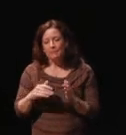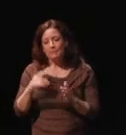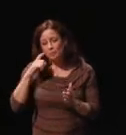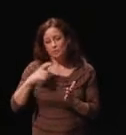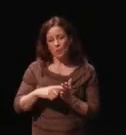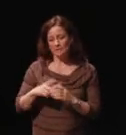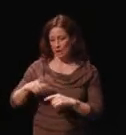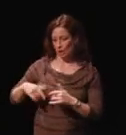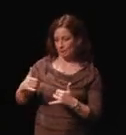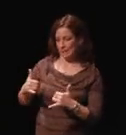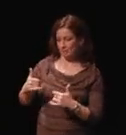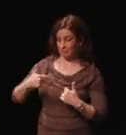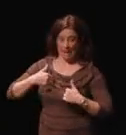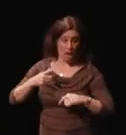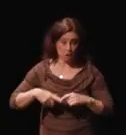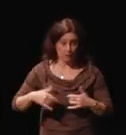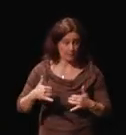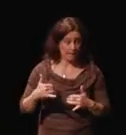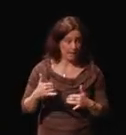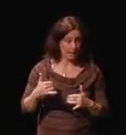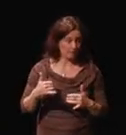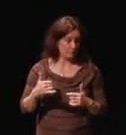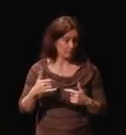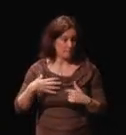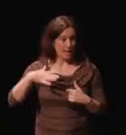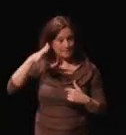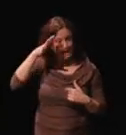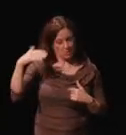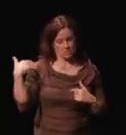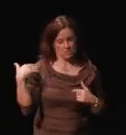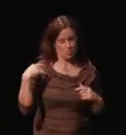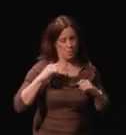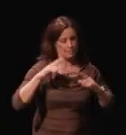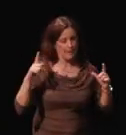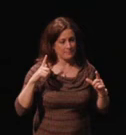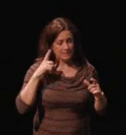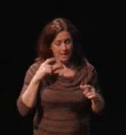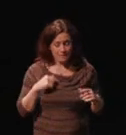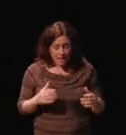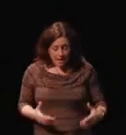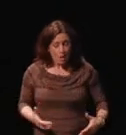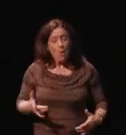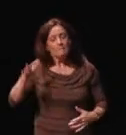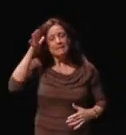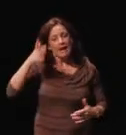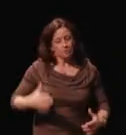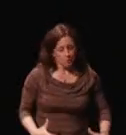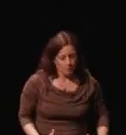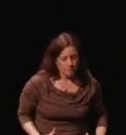I couldn't play it without my dad waking me up, which was quite uncomfortable because I couldn't see the bottom of the screen.